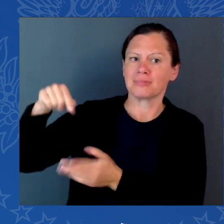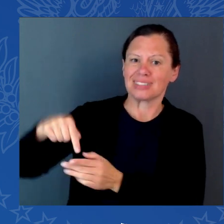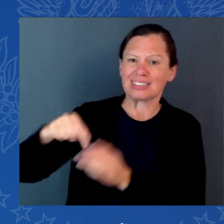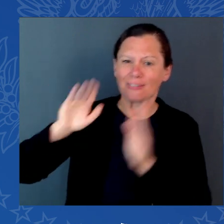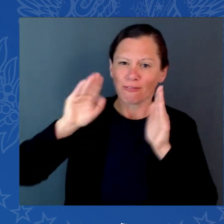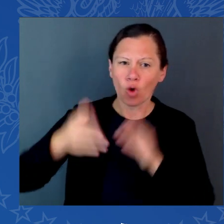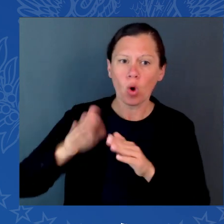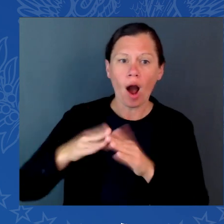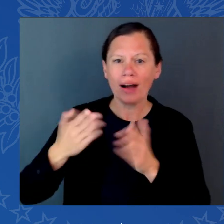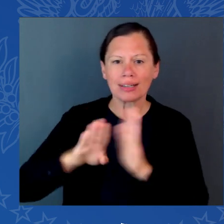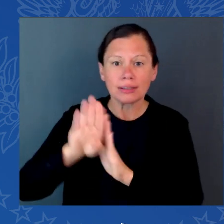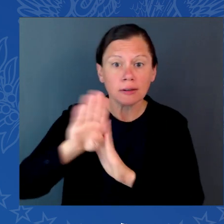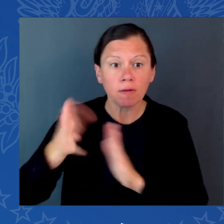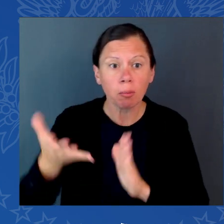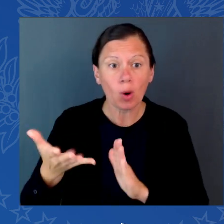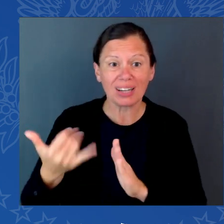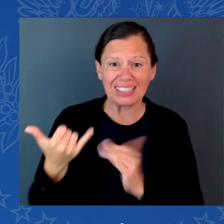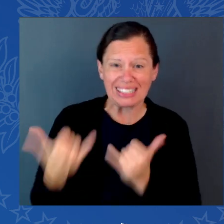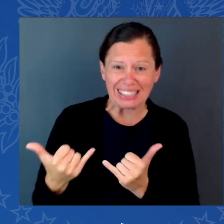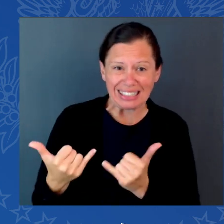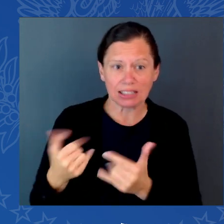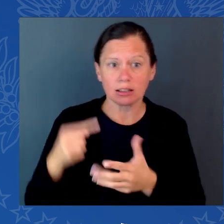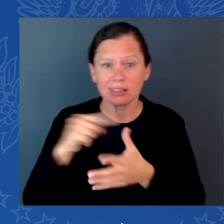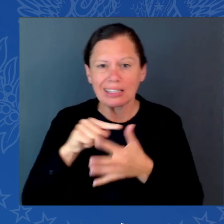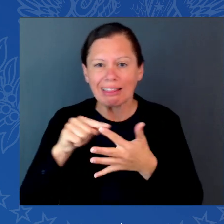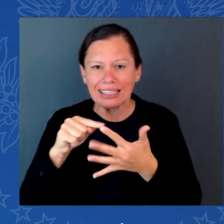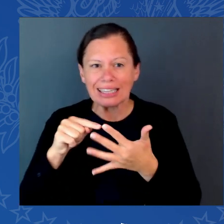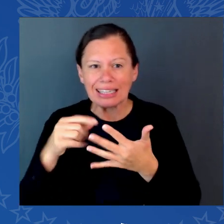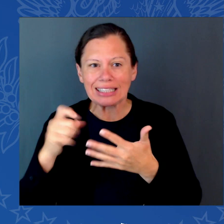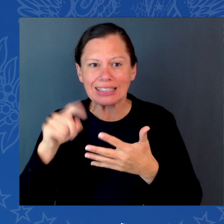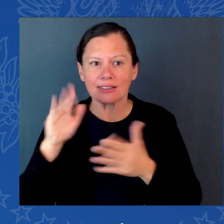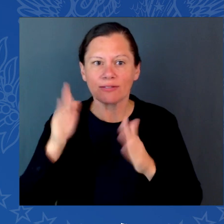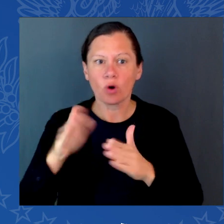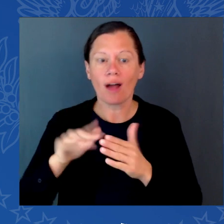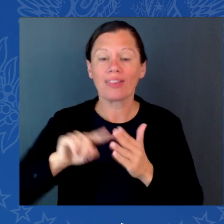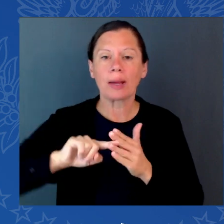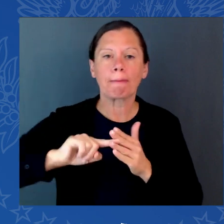to implement it in accordance with the agreed upon -- which will be agreed upon.